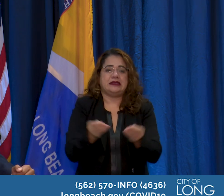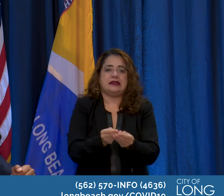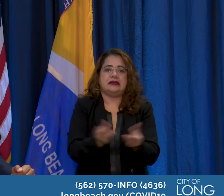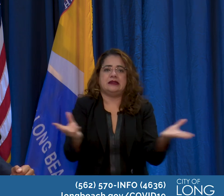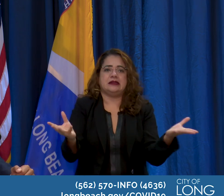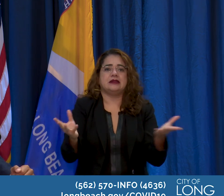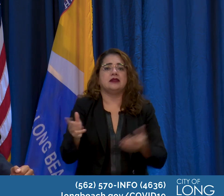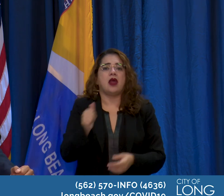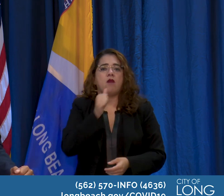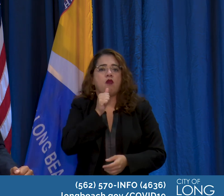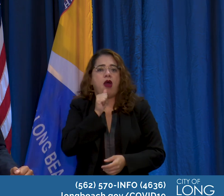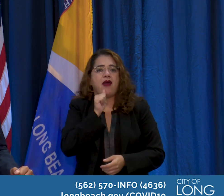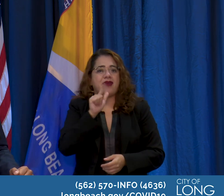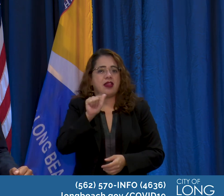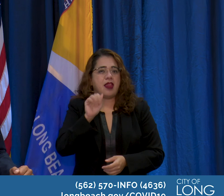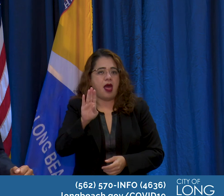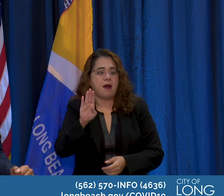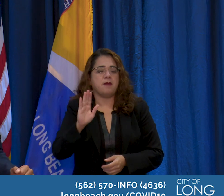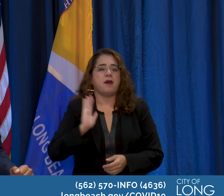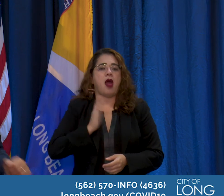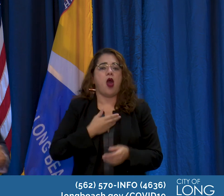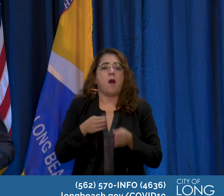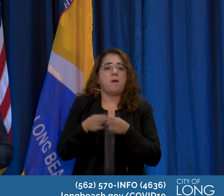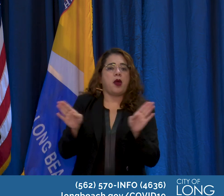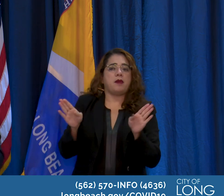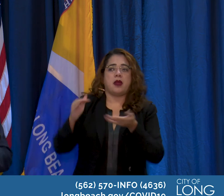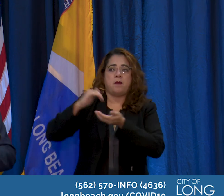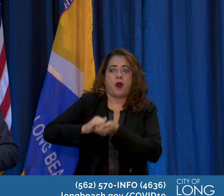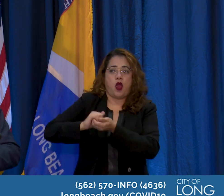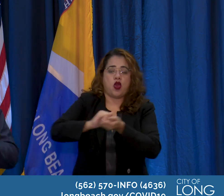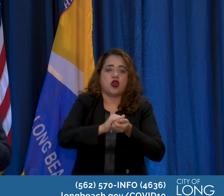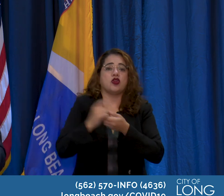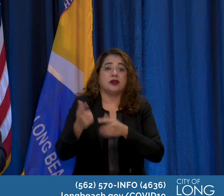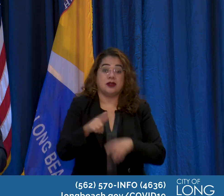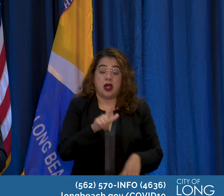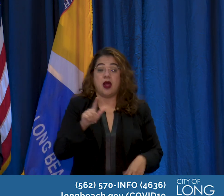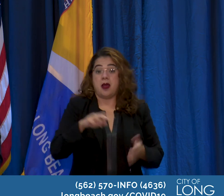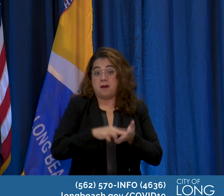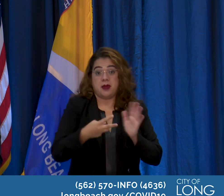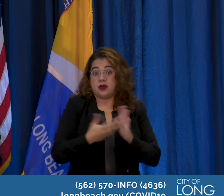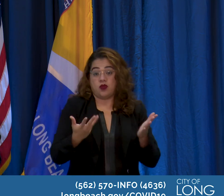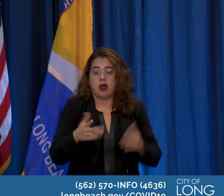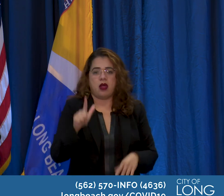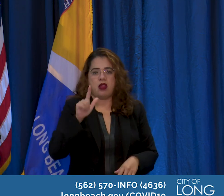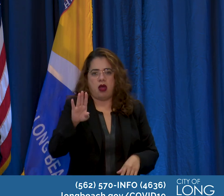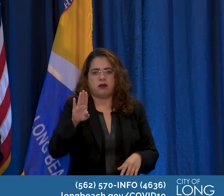That means that in Long Beach, we are testing at our capacity.